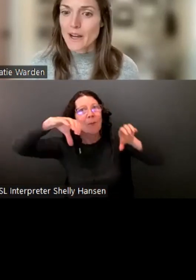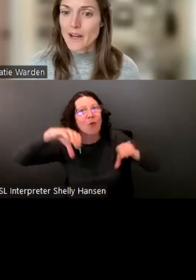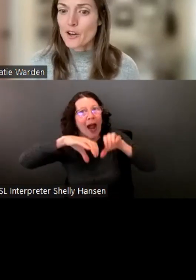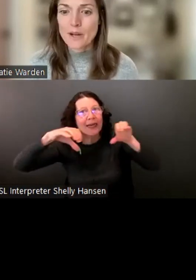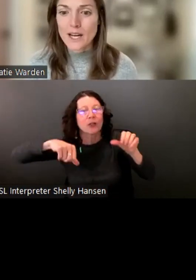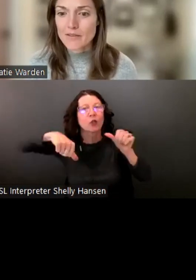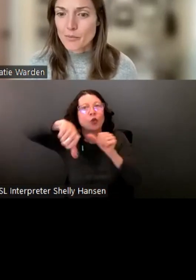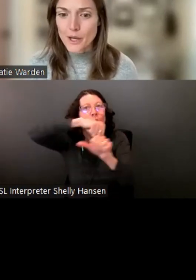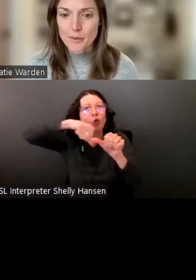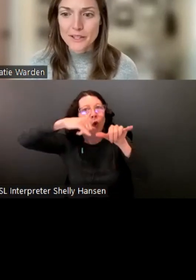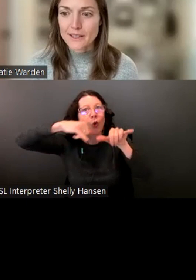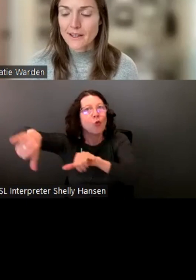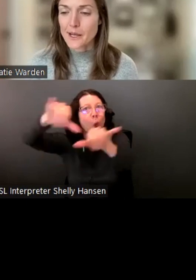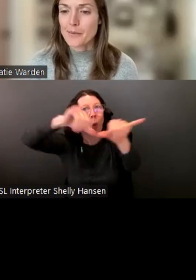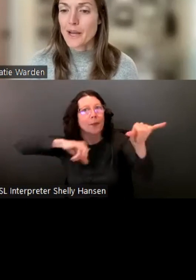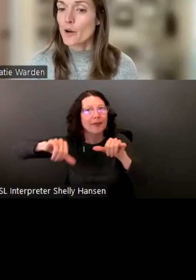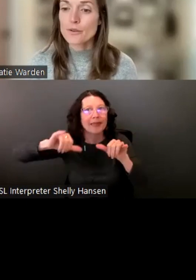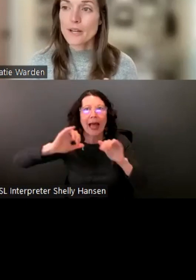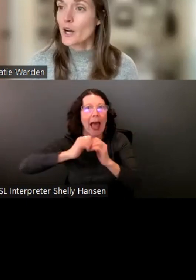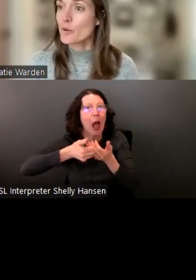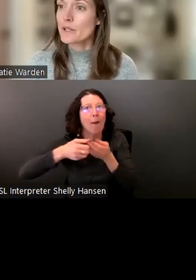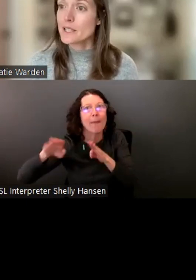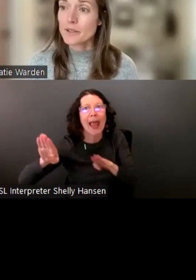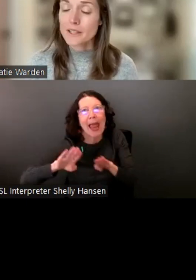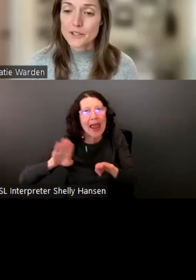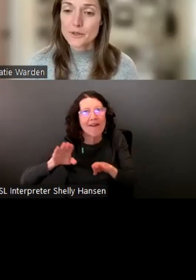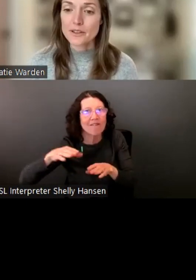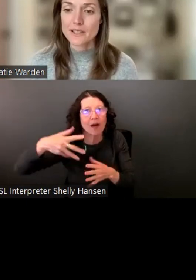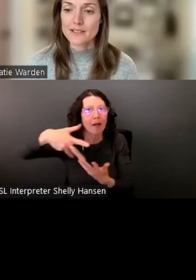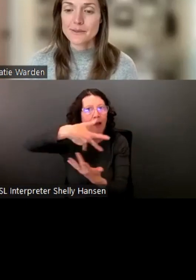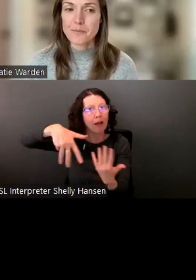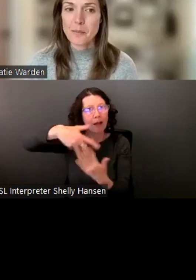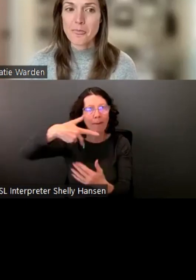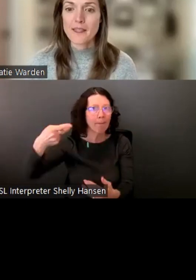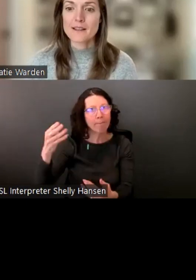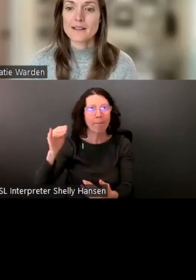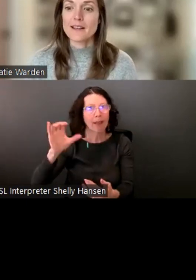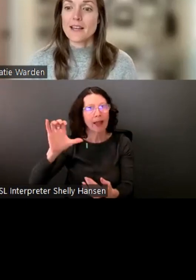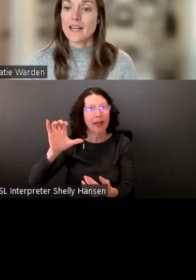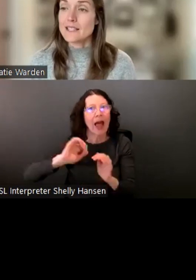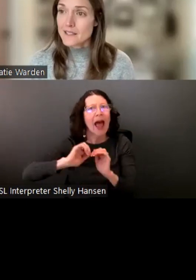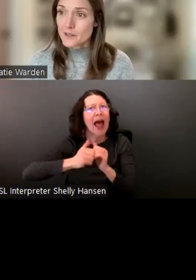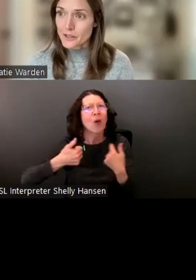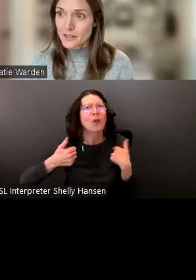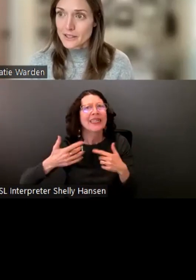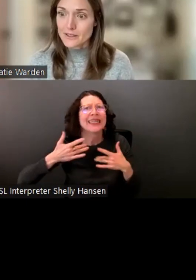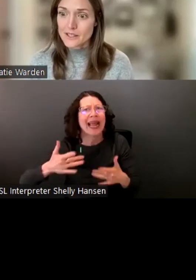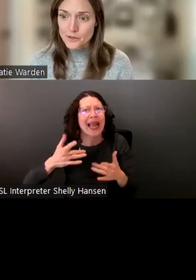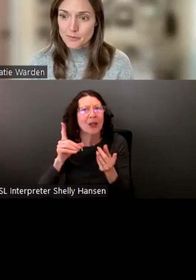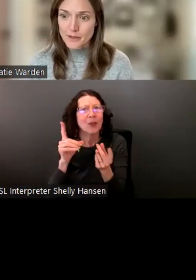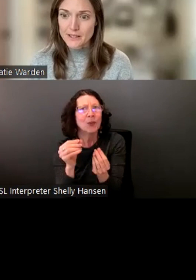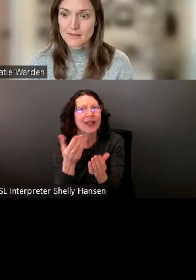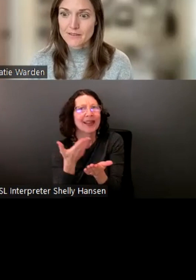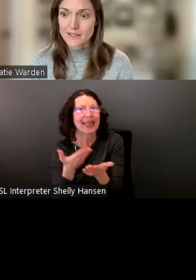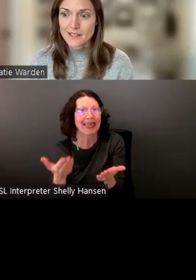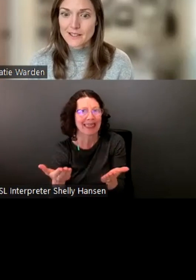about how to behave in public, how we typically do things. And disability in this perspective,